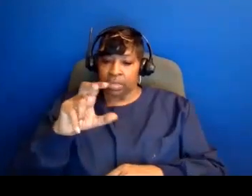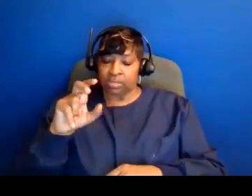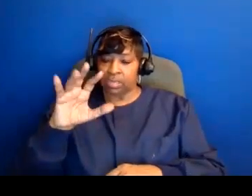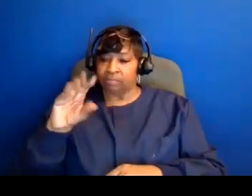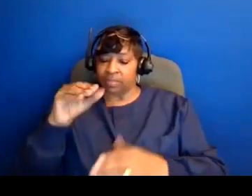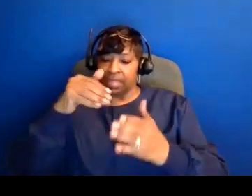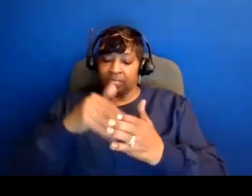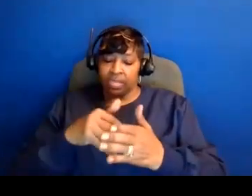lauravanpuymbrouck: so